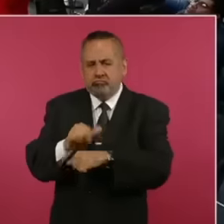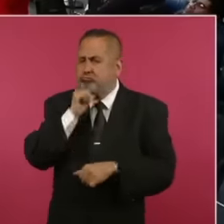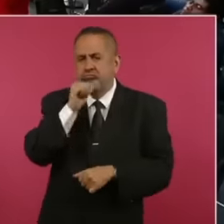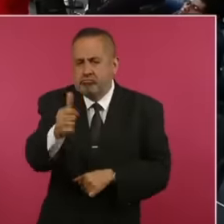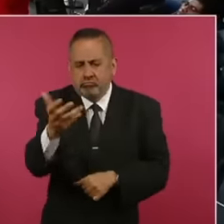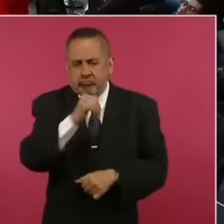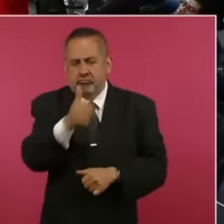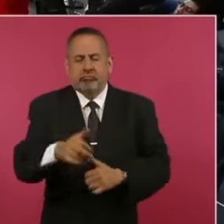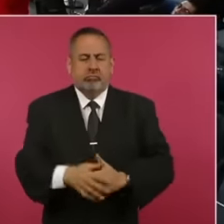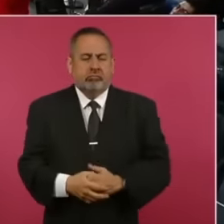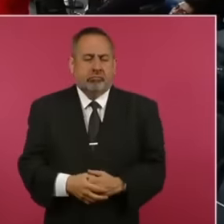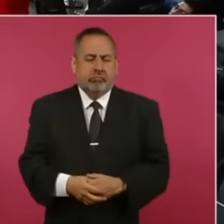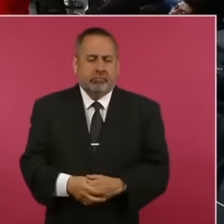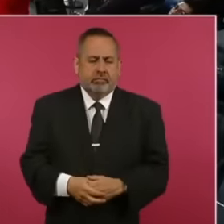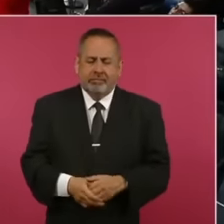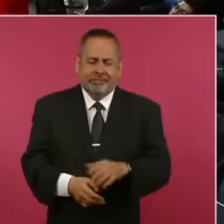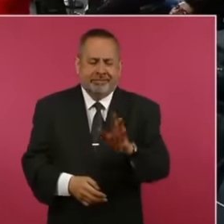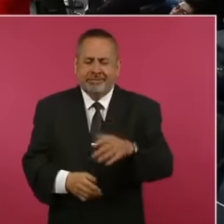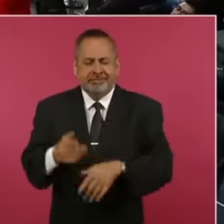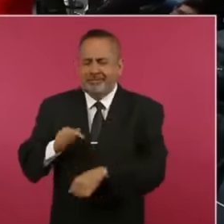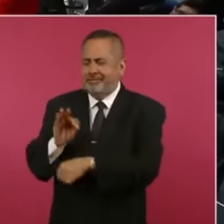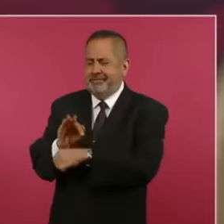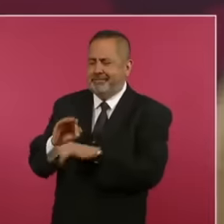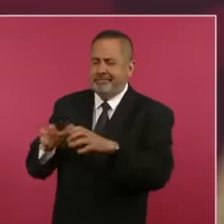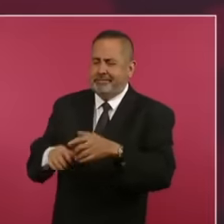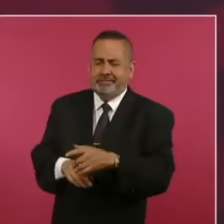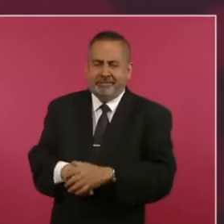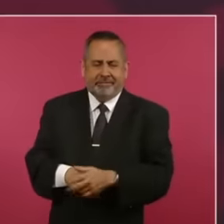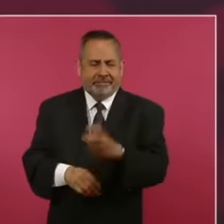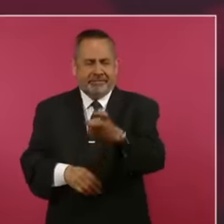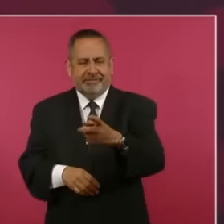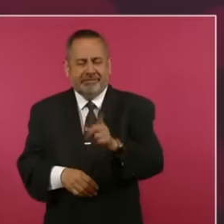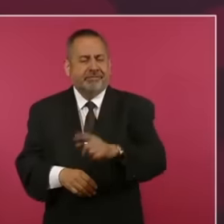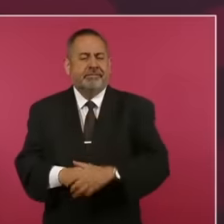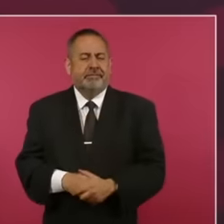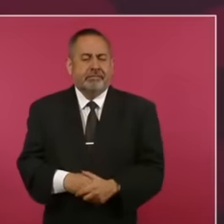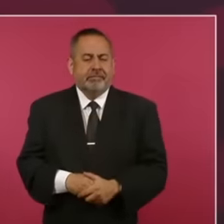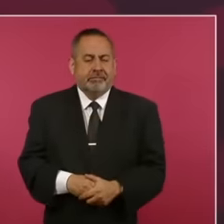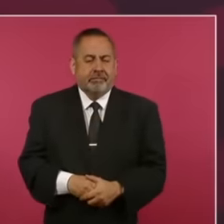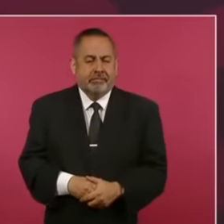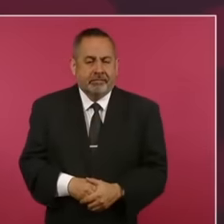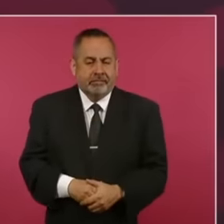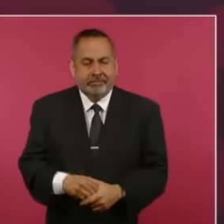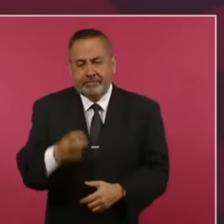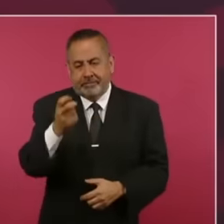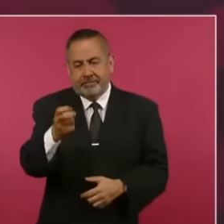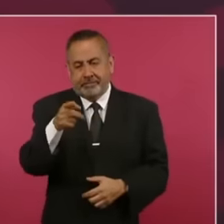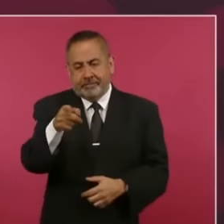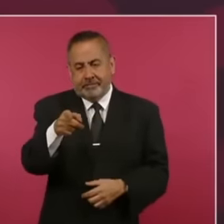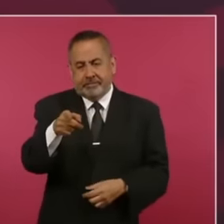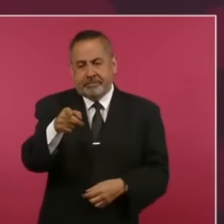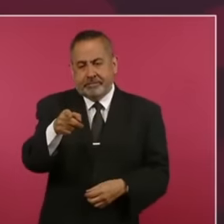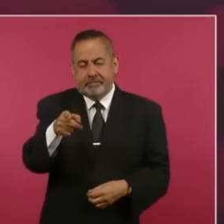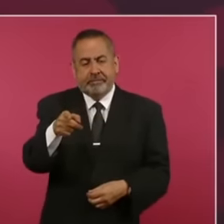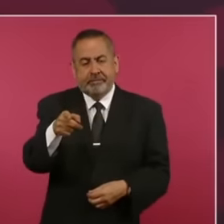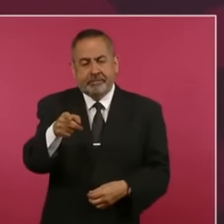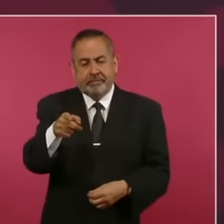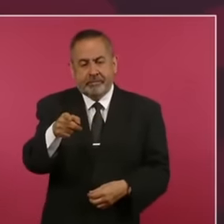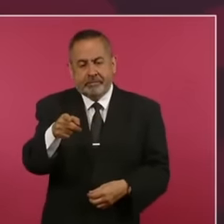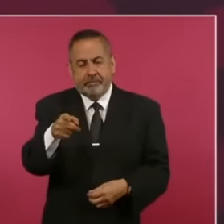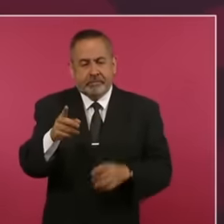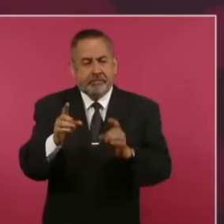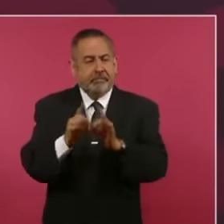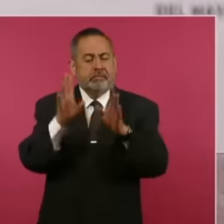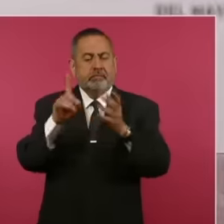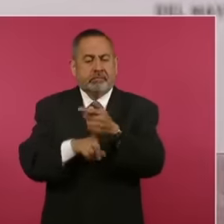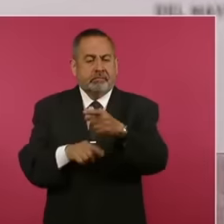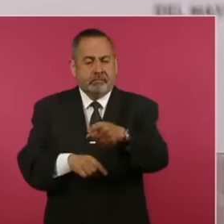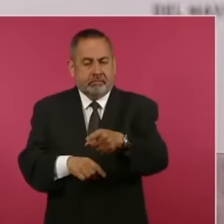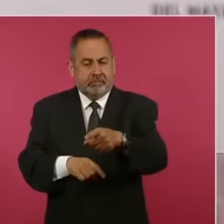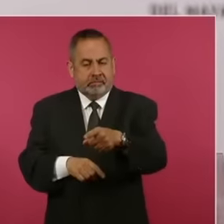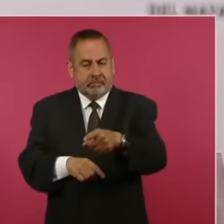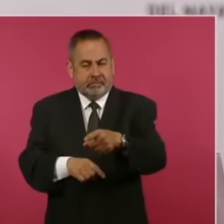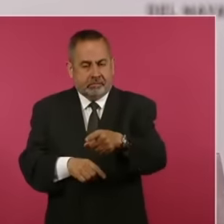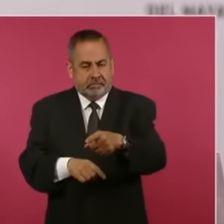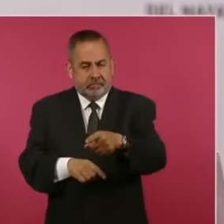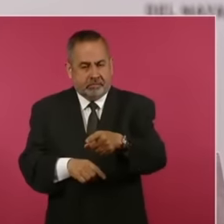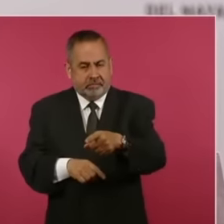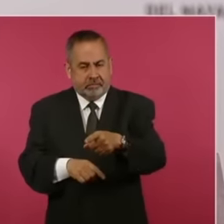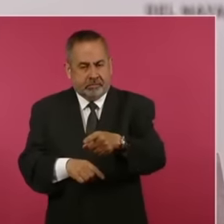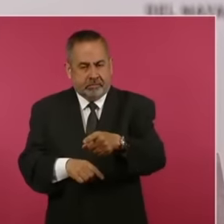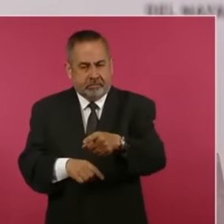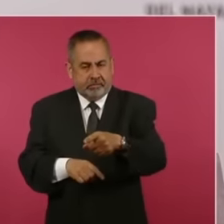We are doing it. We are protecting. That fact eh had to do with an accident that we are